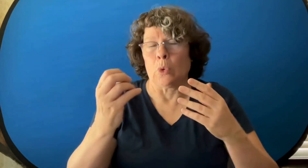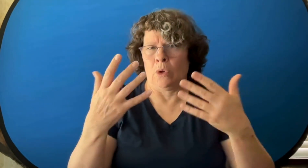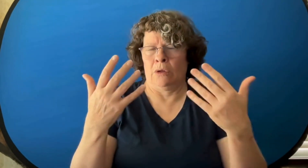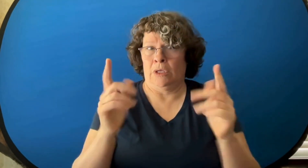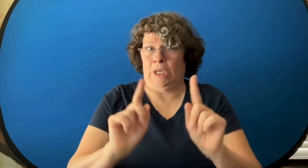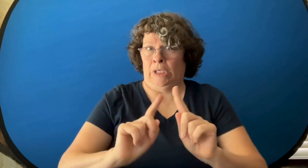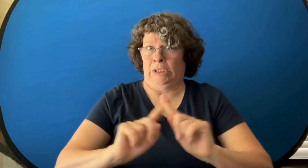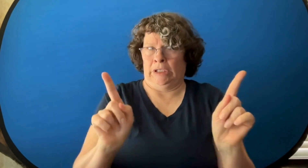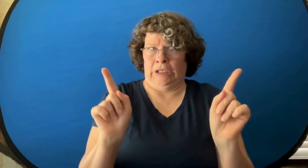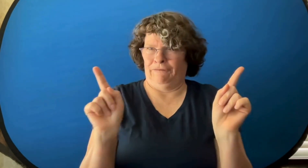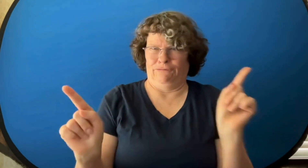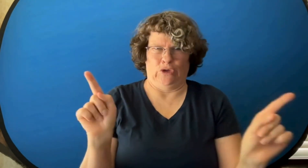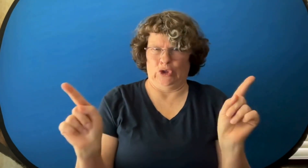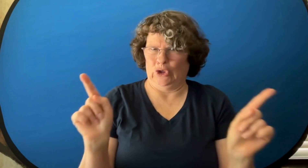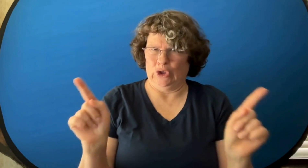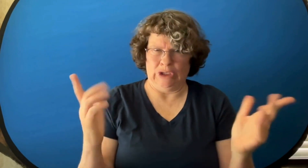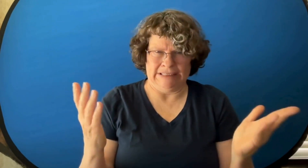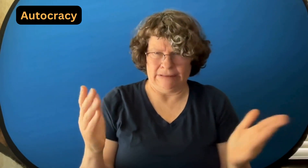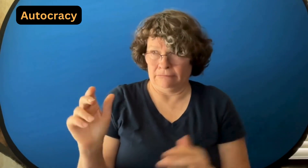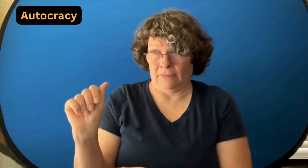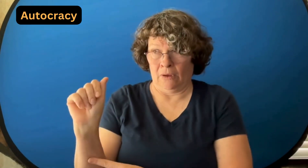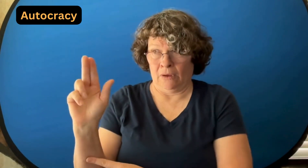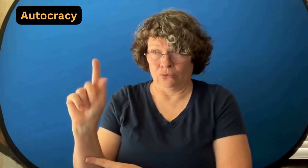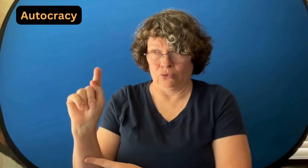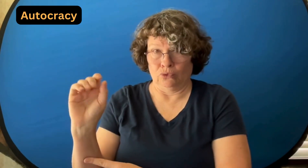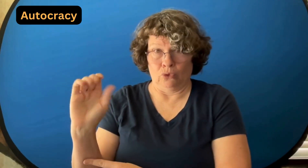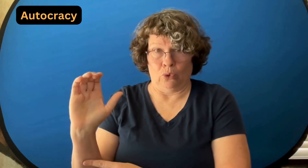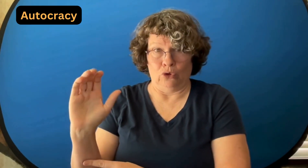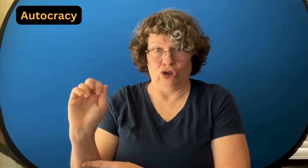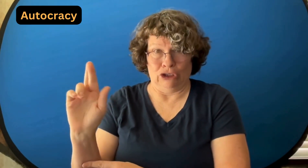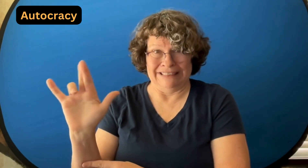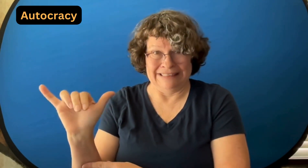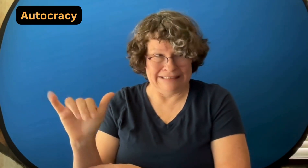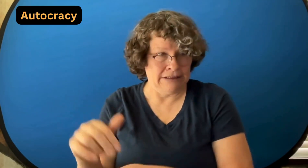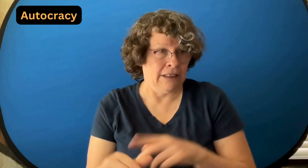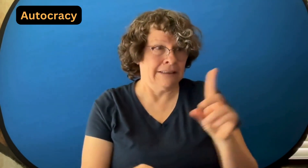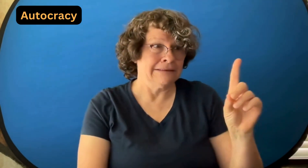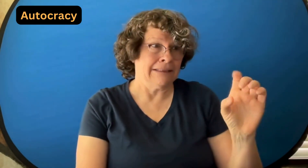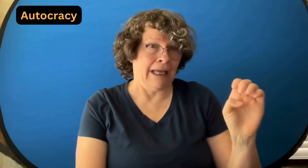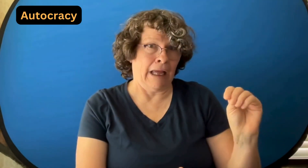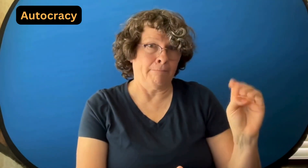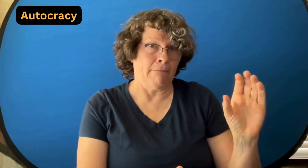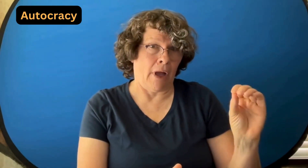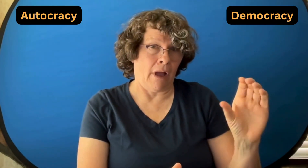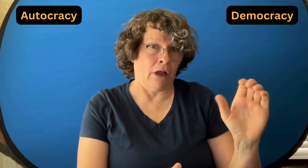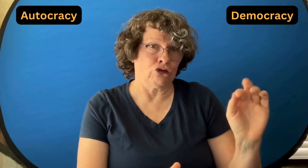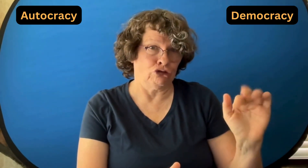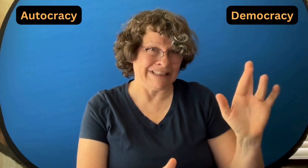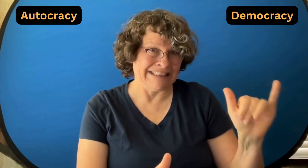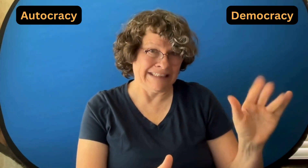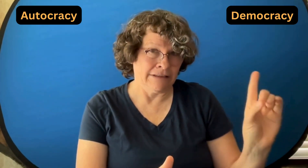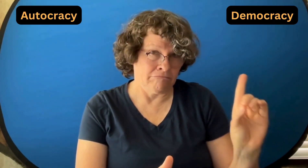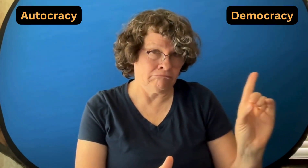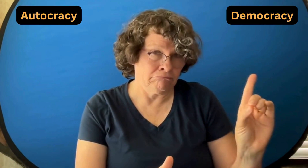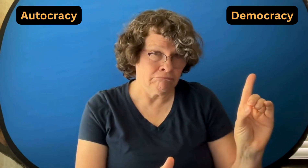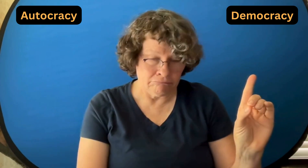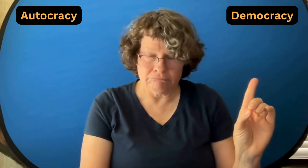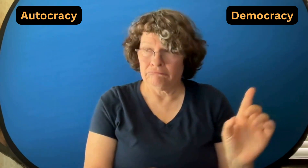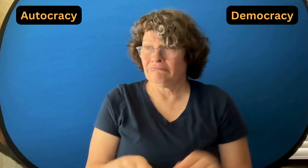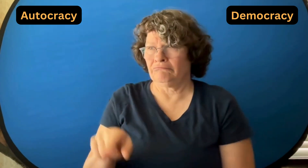So the key differences between autocracy and democracy ...